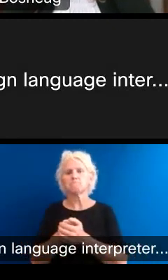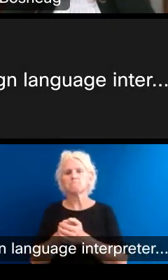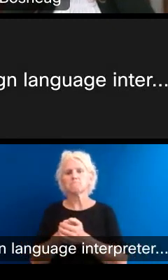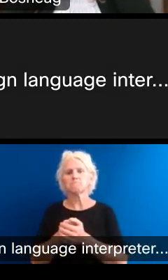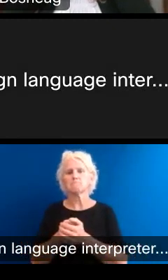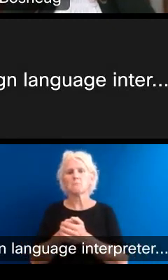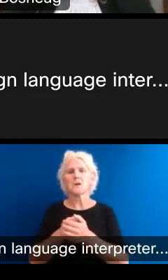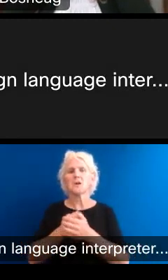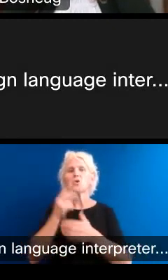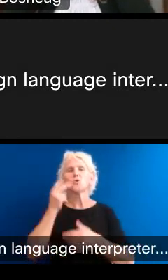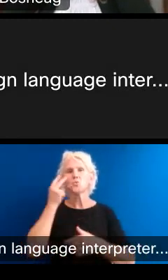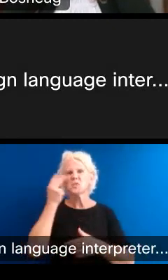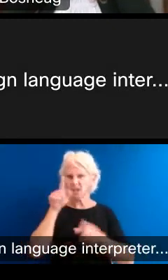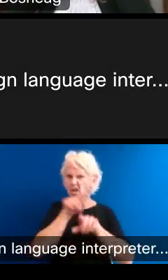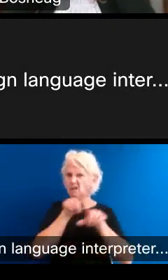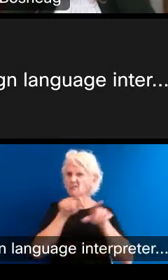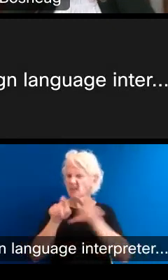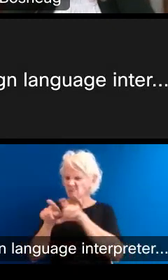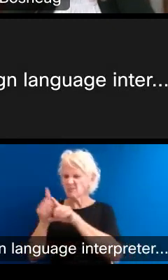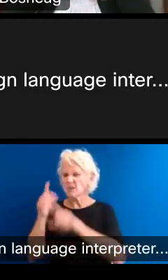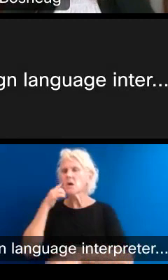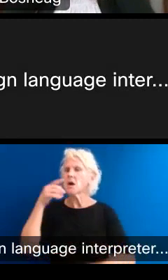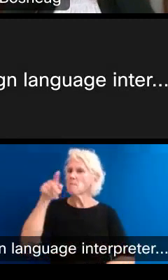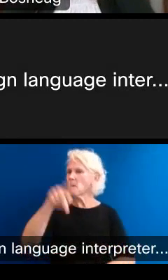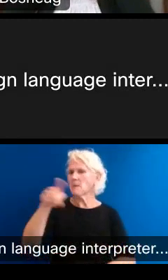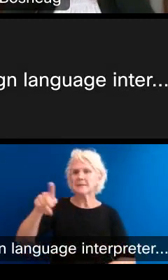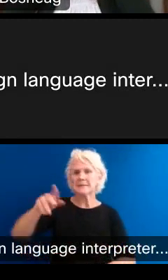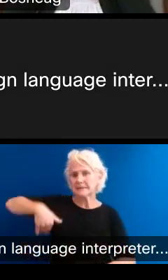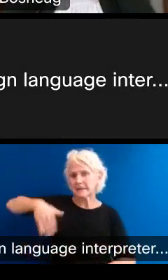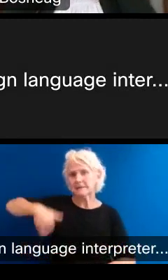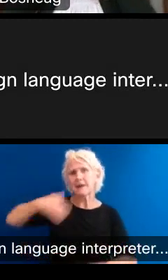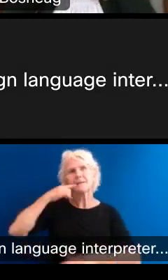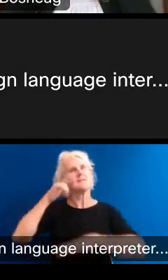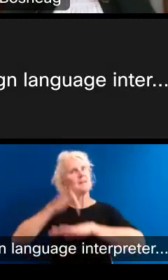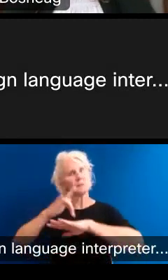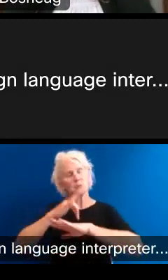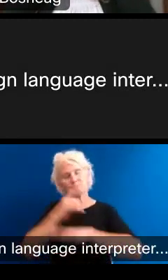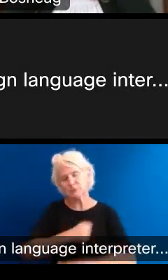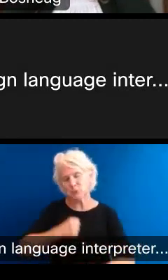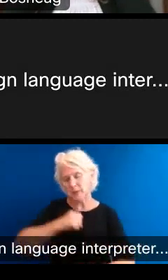for this PowerPoint are not yet available, apologies for that. Our goal was to have